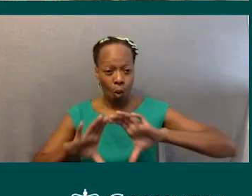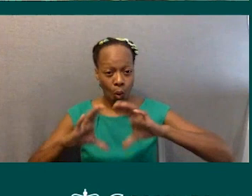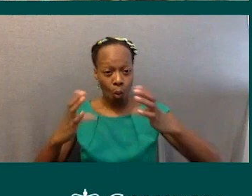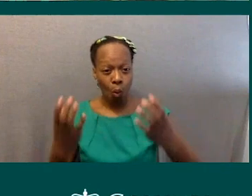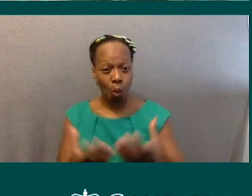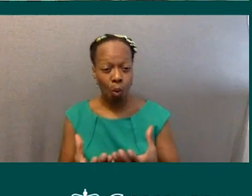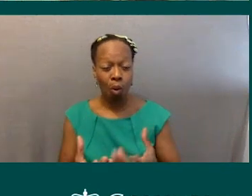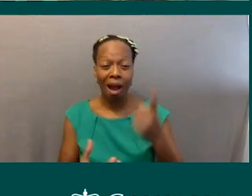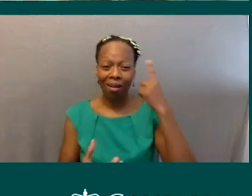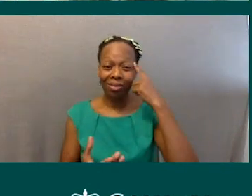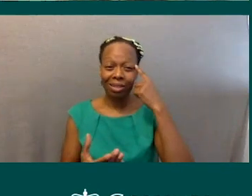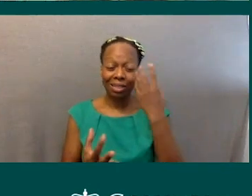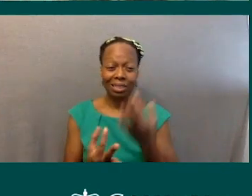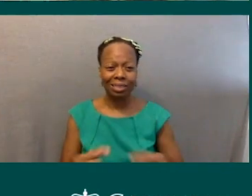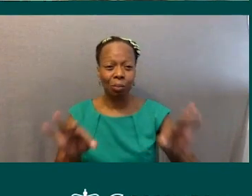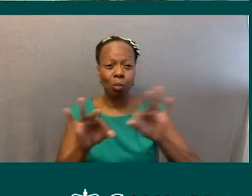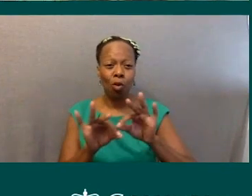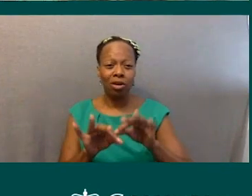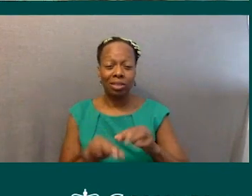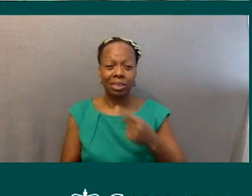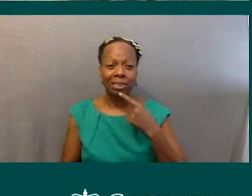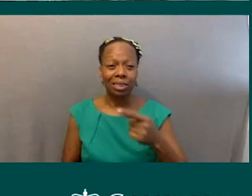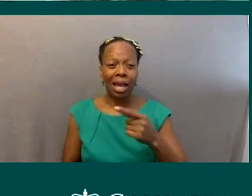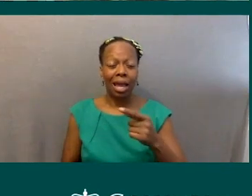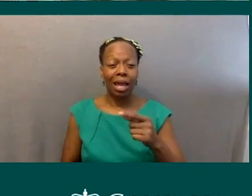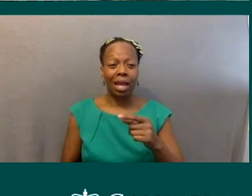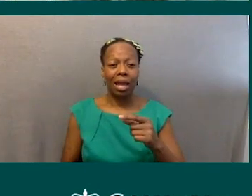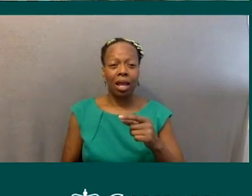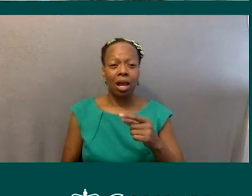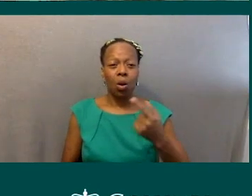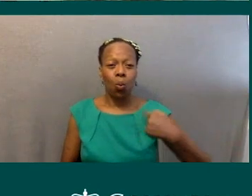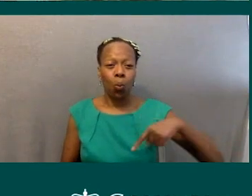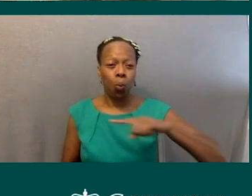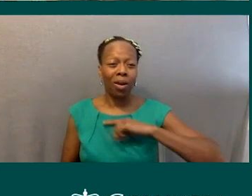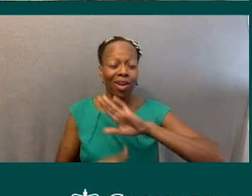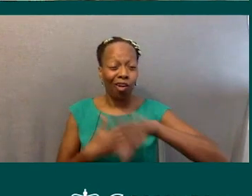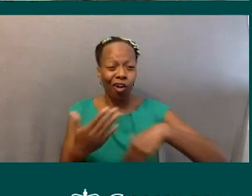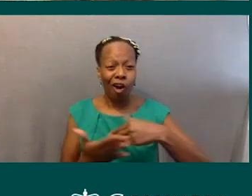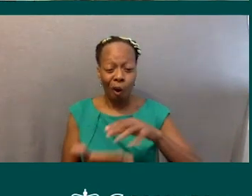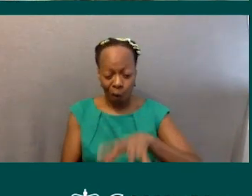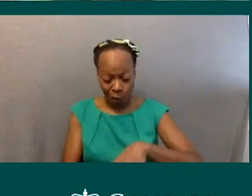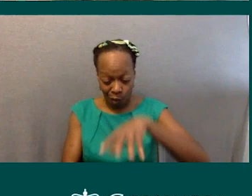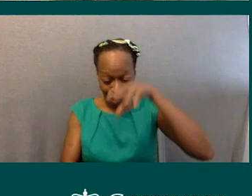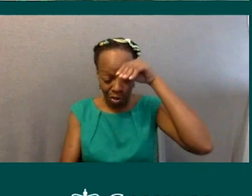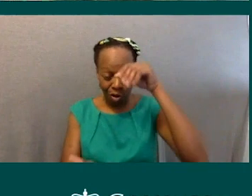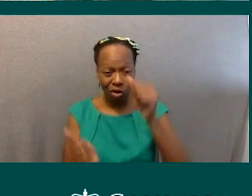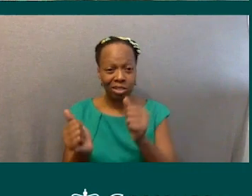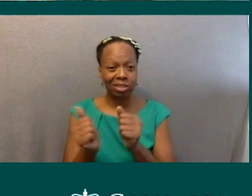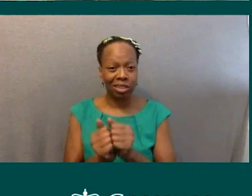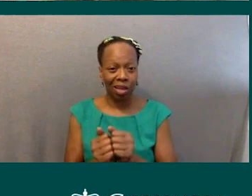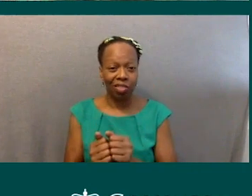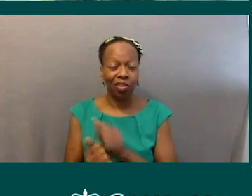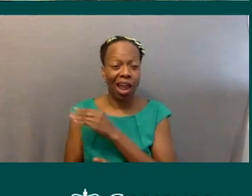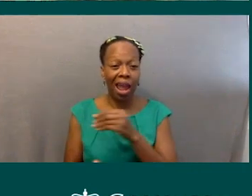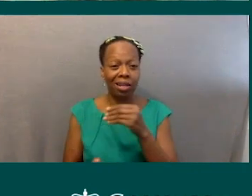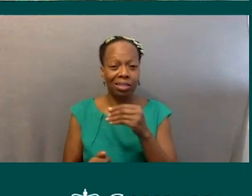and I think that's where patients reaching out and getting second opinions or doing what they need to do is very much appropriate.